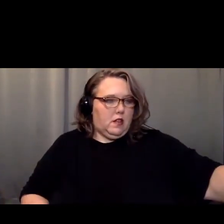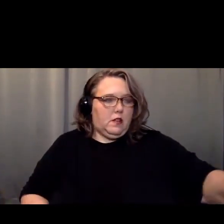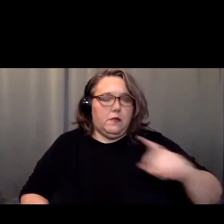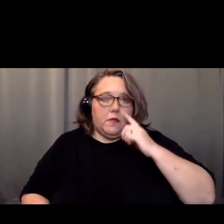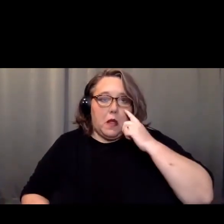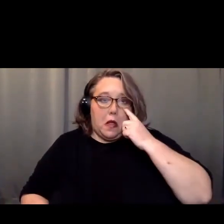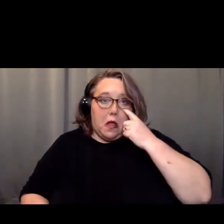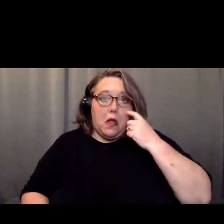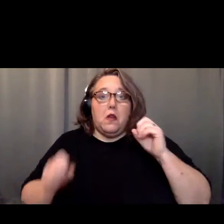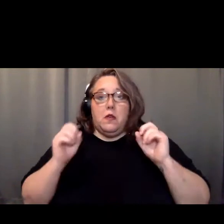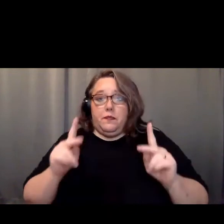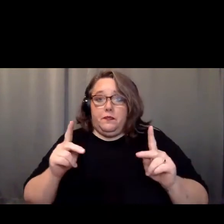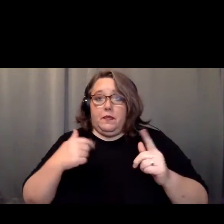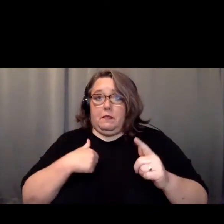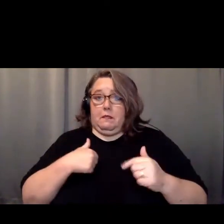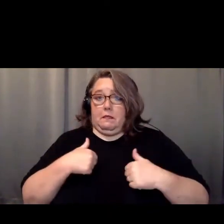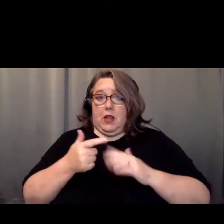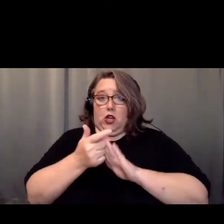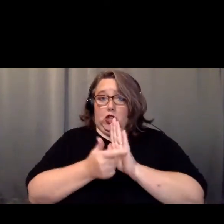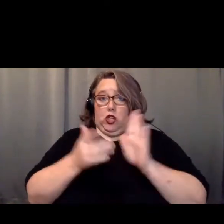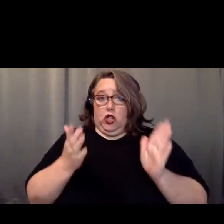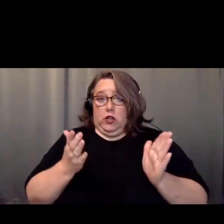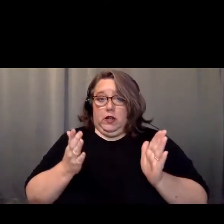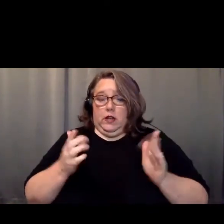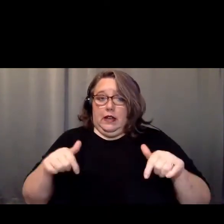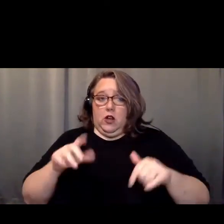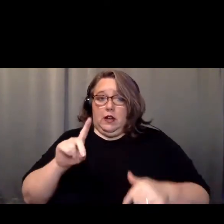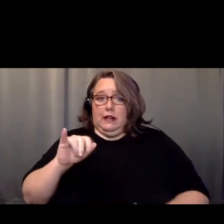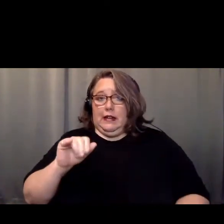All right, so I'm an attorney here at Disability Rights Texas,